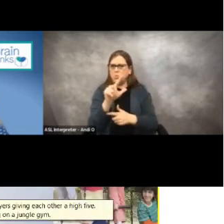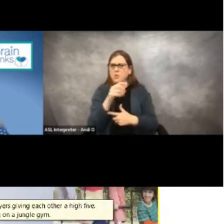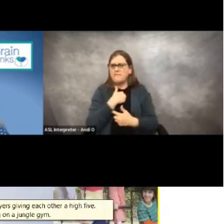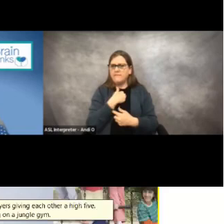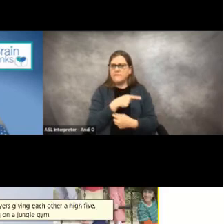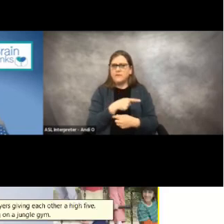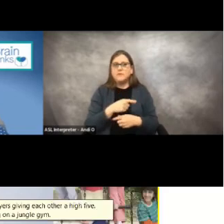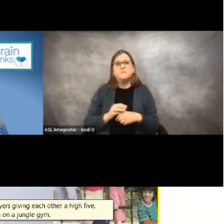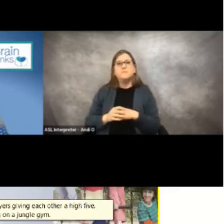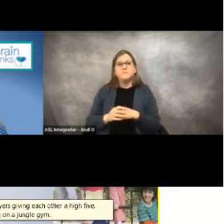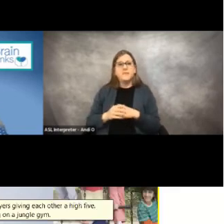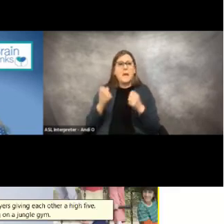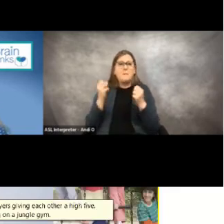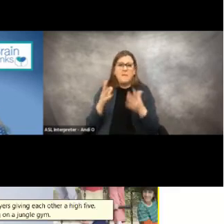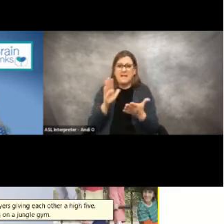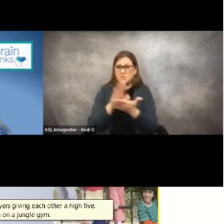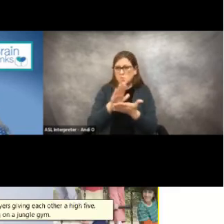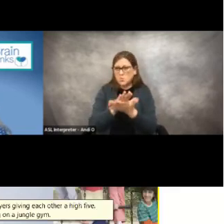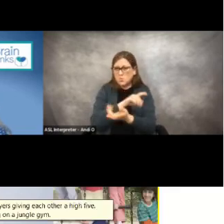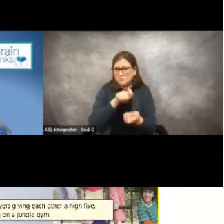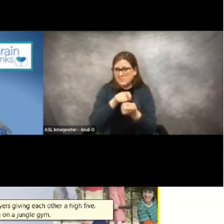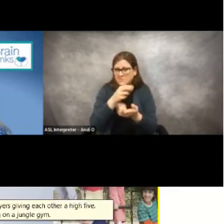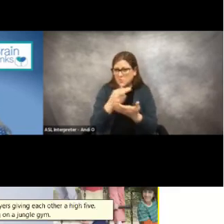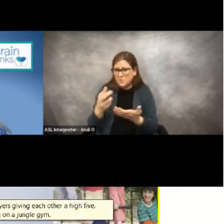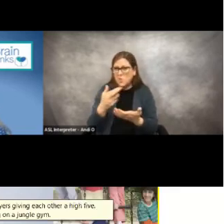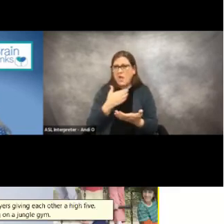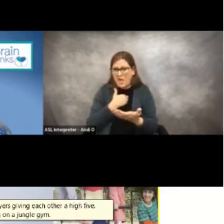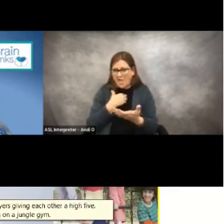There are a lot of school specific resources that are in the supporting materials from